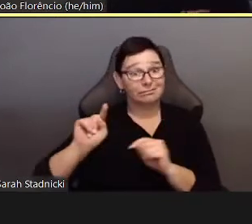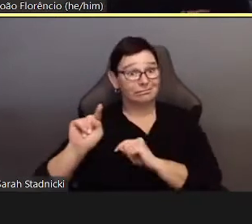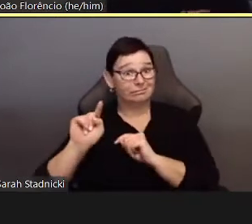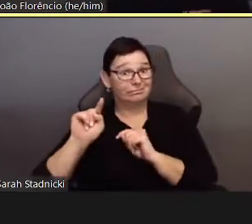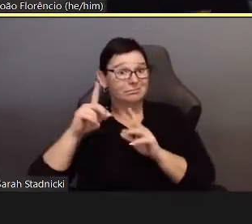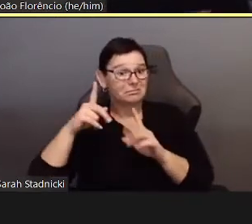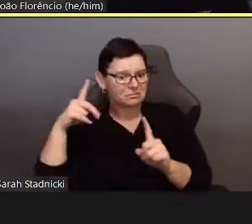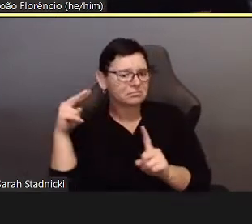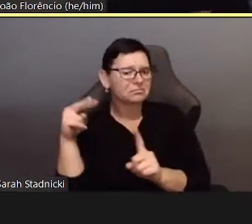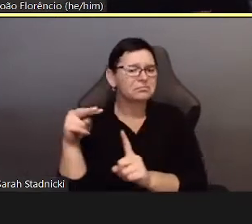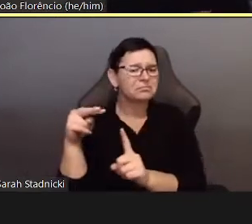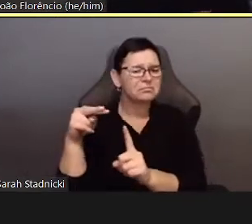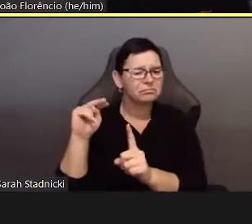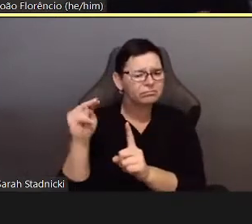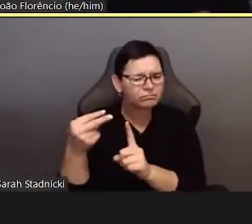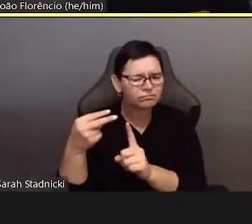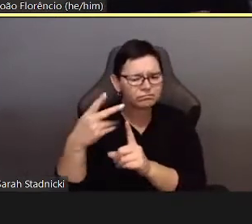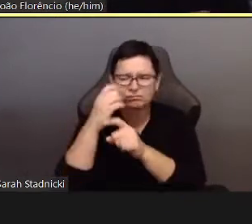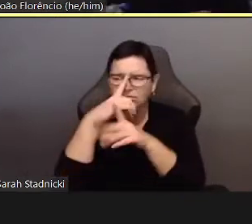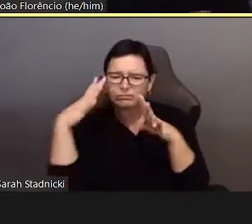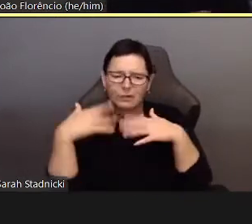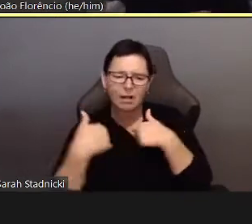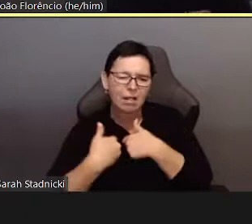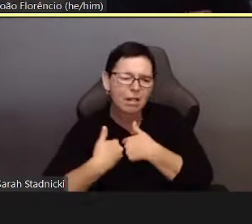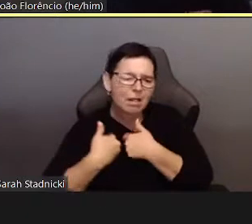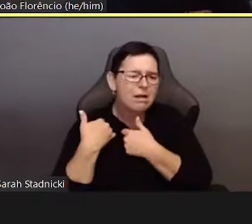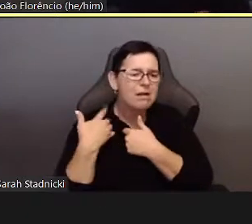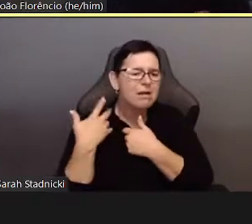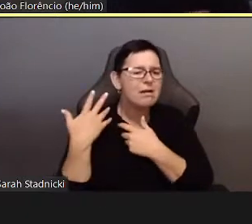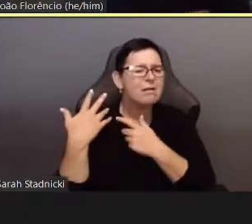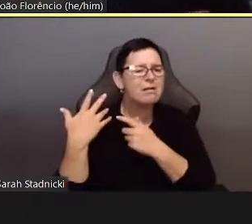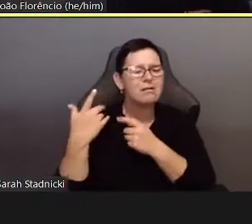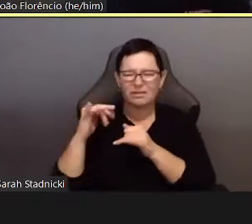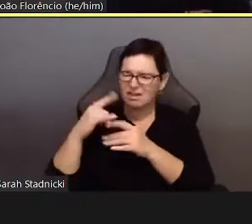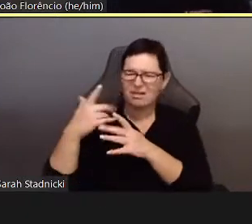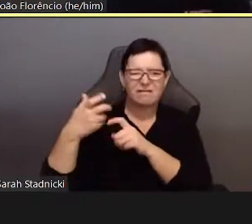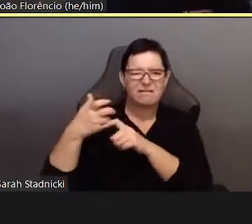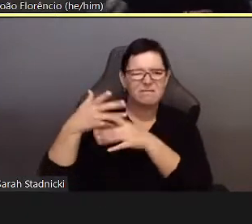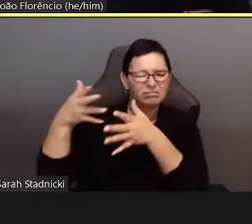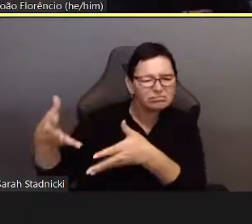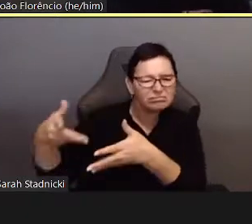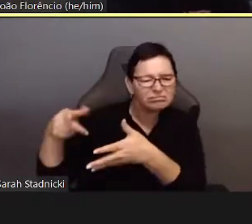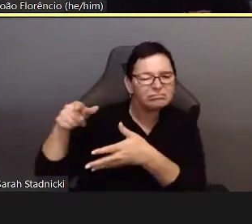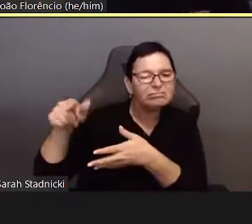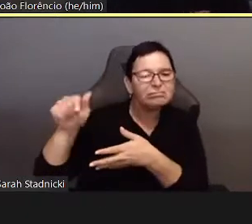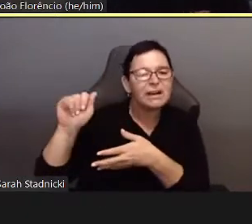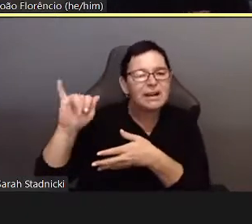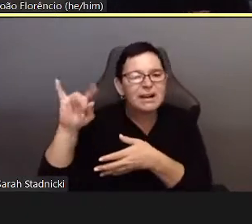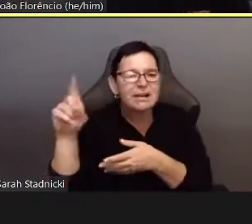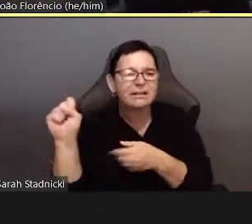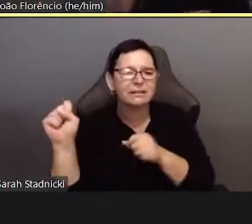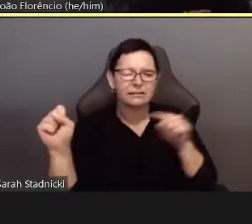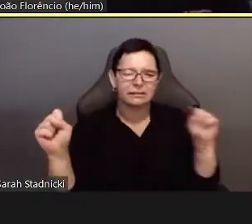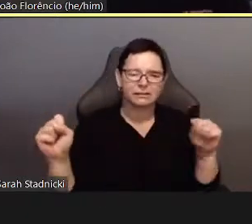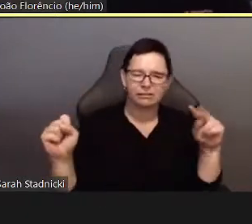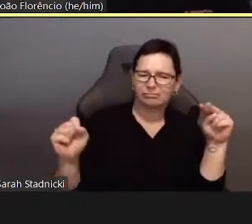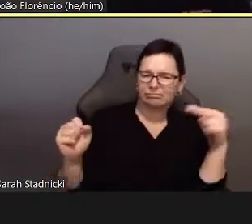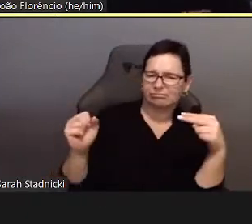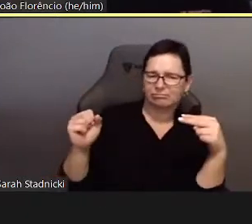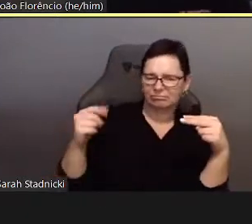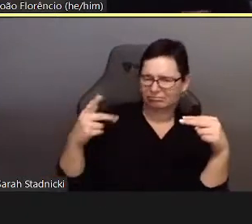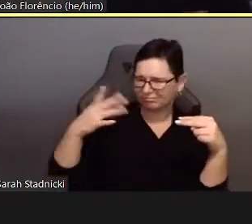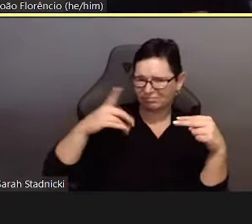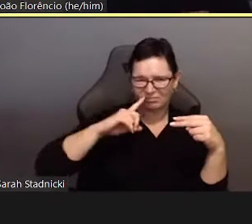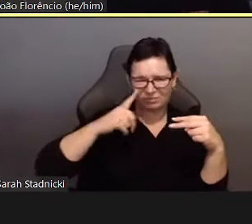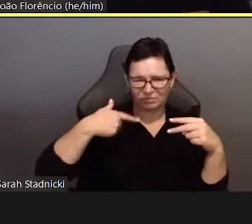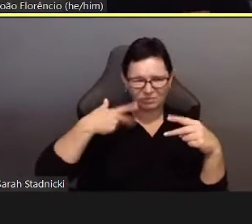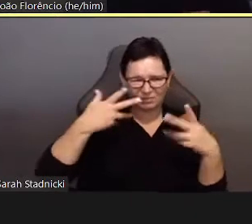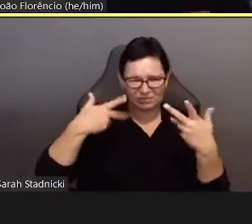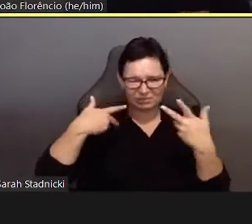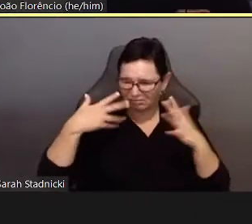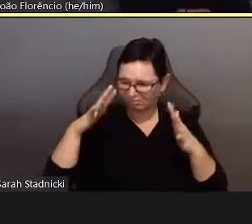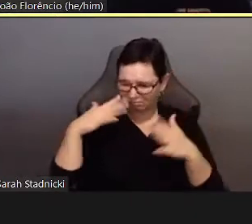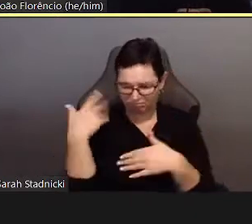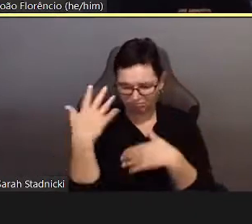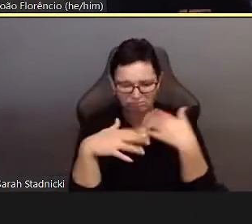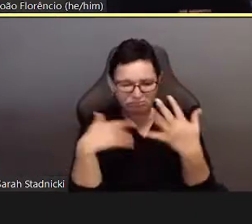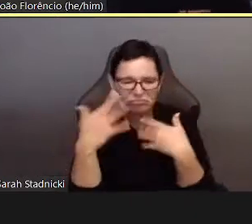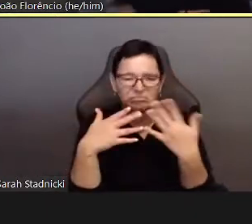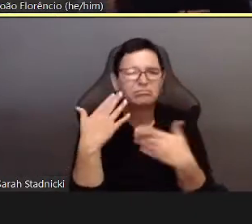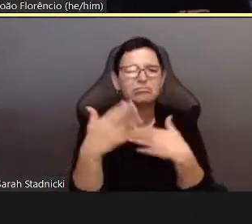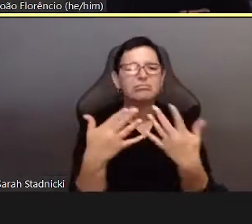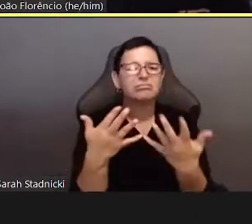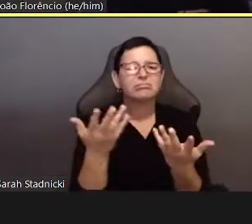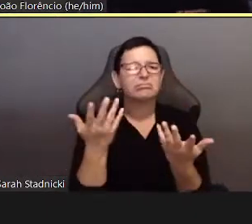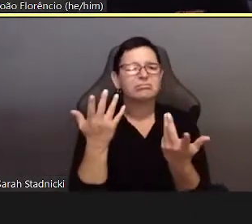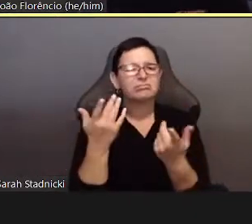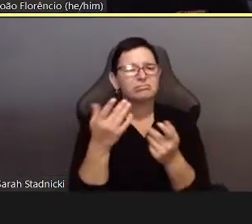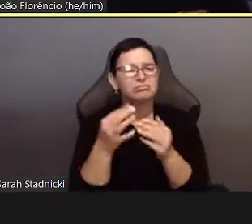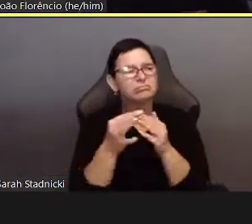inalienable tension between Fritscher’s and Bersani’s positions of sex during the pandemic.